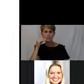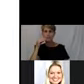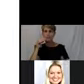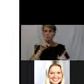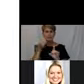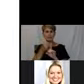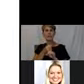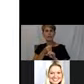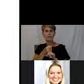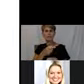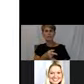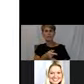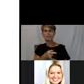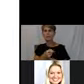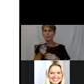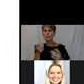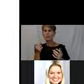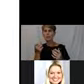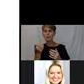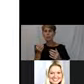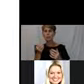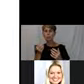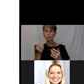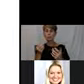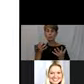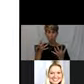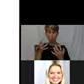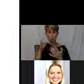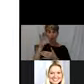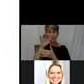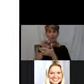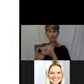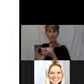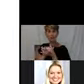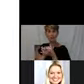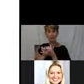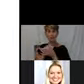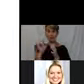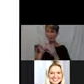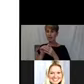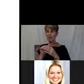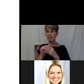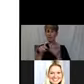So as much as we would like to believe that it's just this general dislike of structure